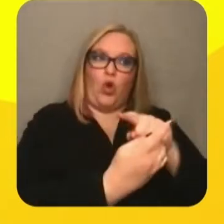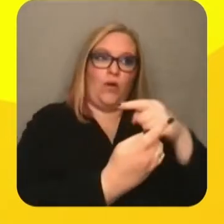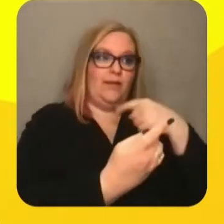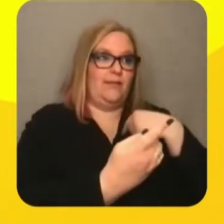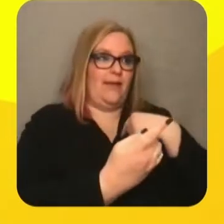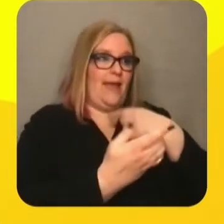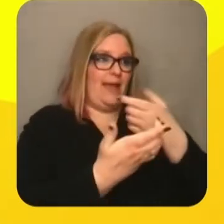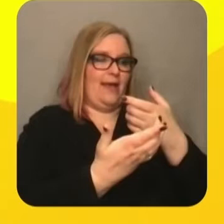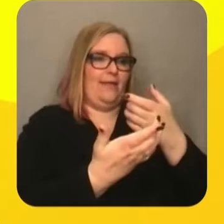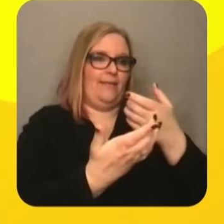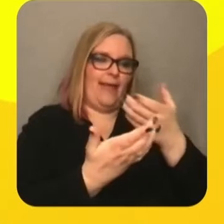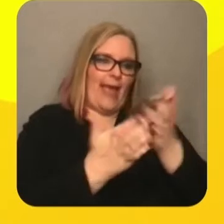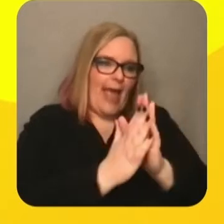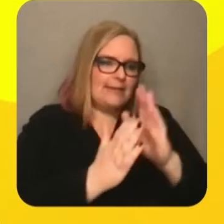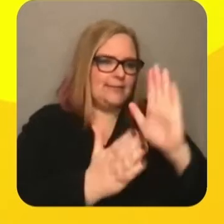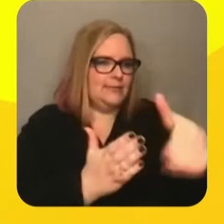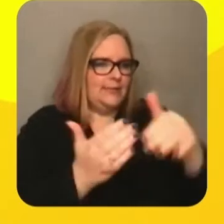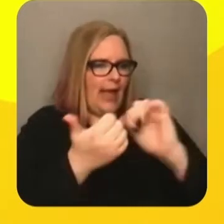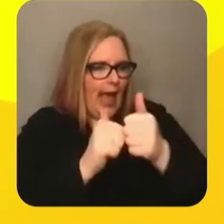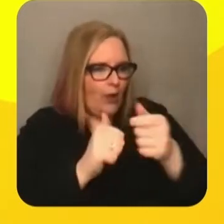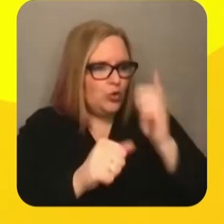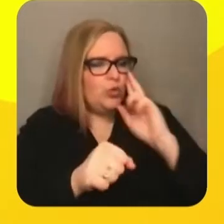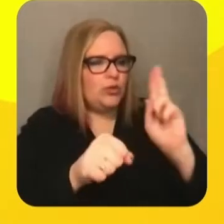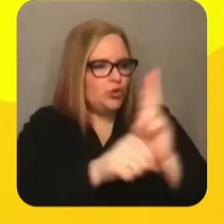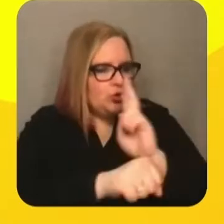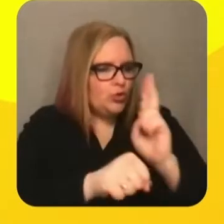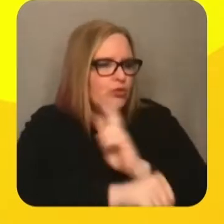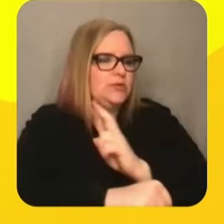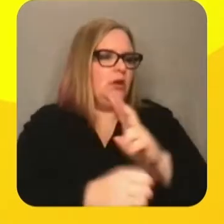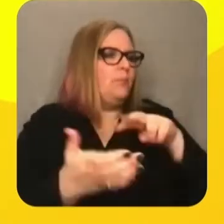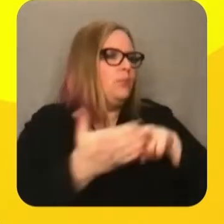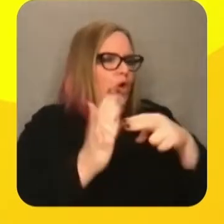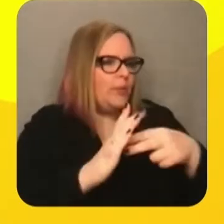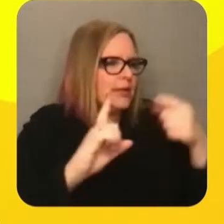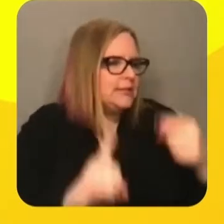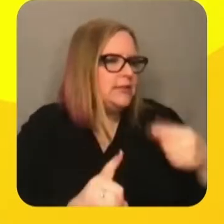What's the purpose, justified? And that's how we stay in compliance around the world.